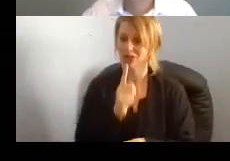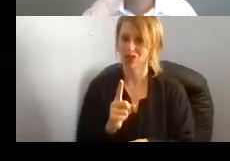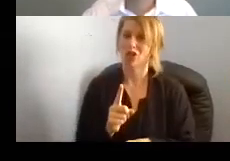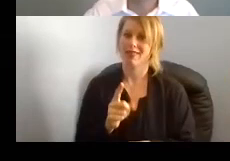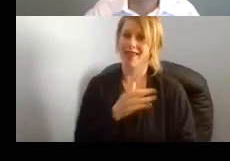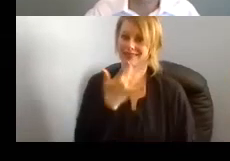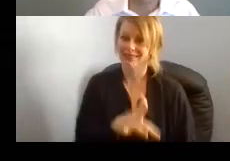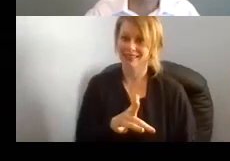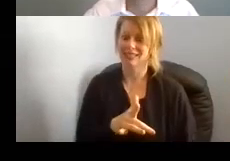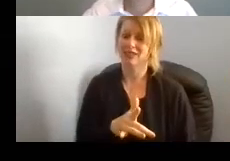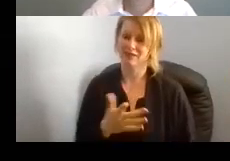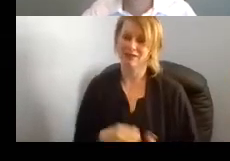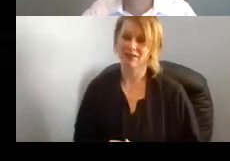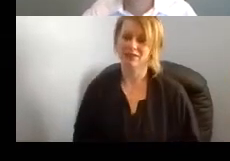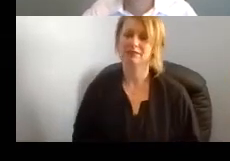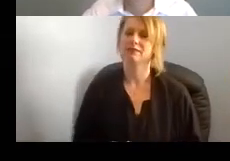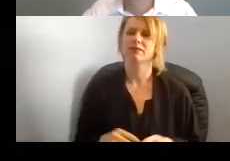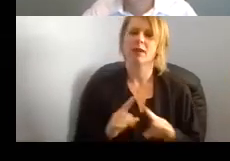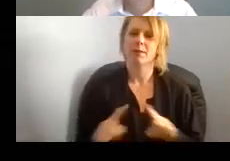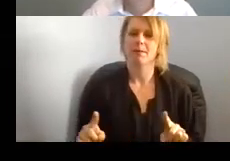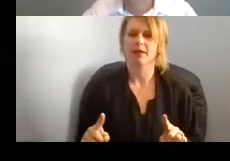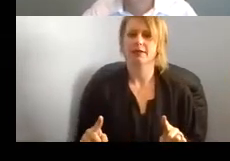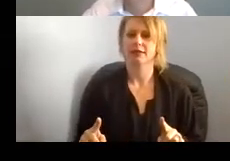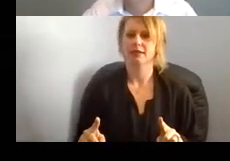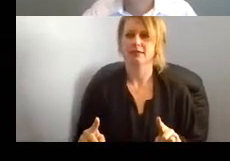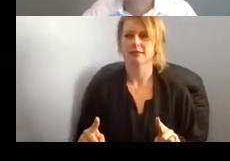But it, in no way, is a reflection that we don’t think it’s important.